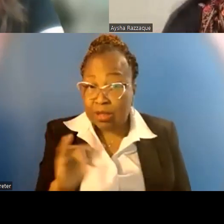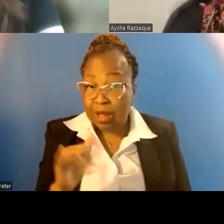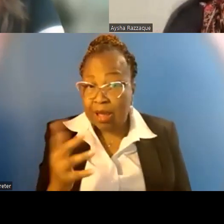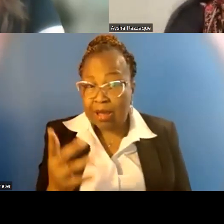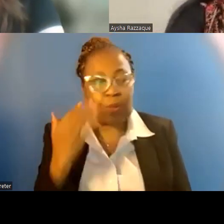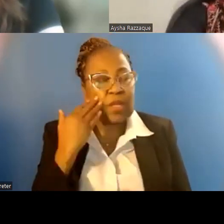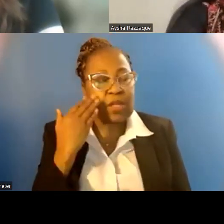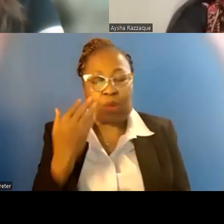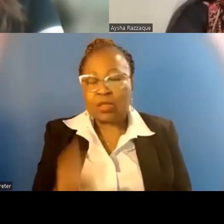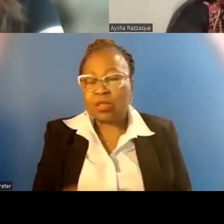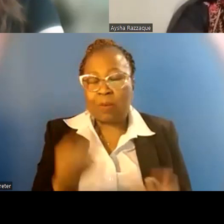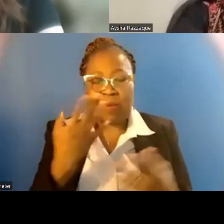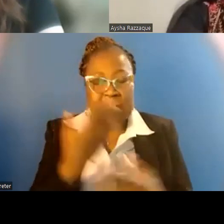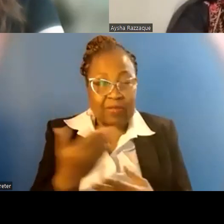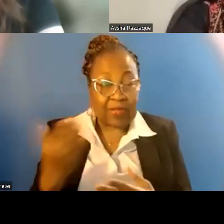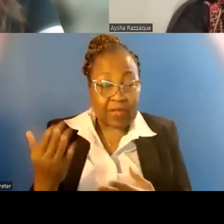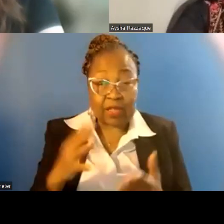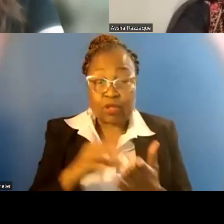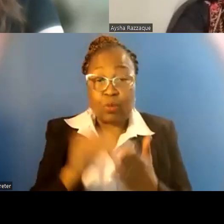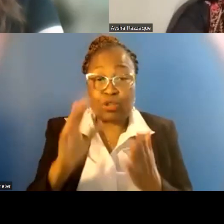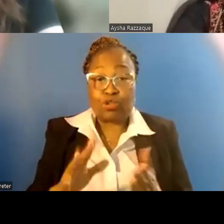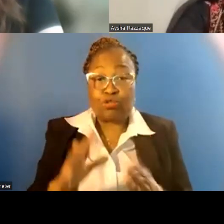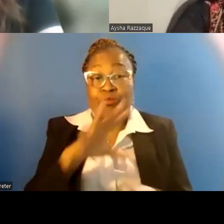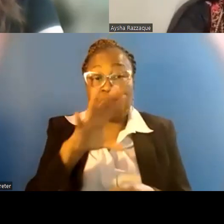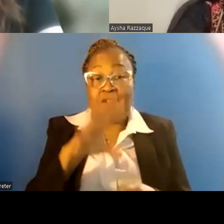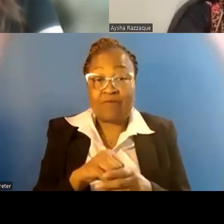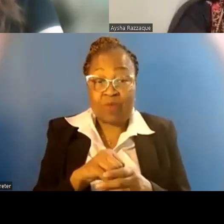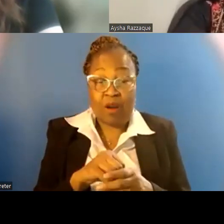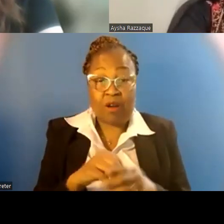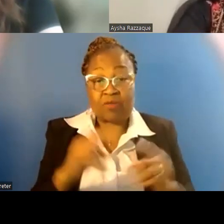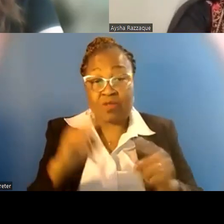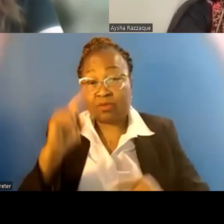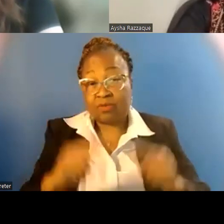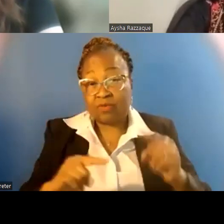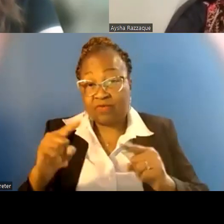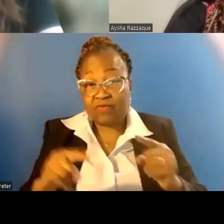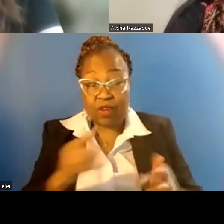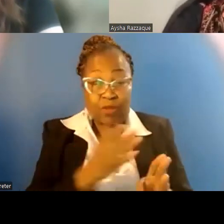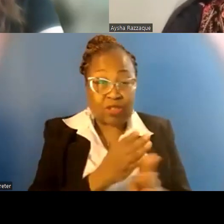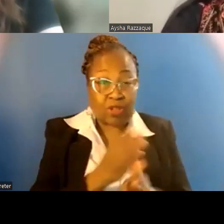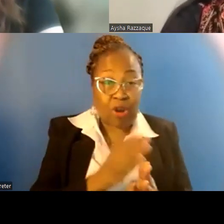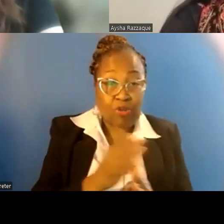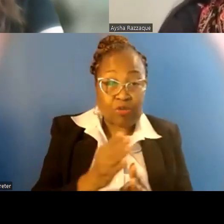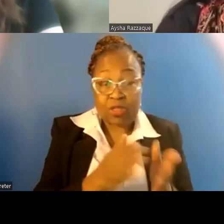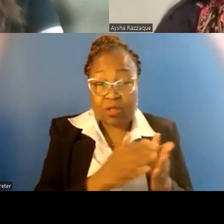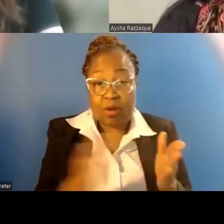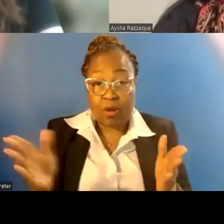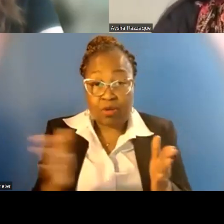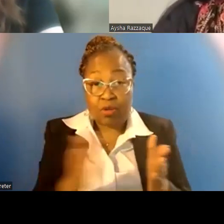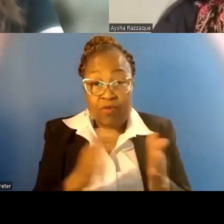when students are involved in all sorts of areas across campus and we want to be mindful of that